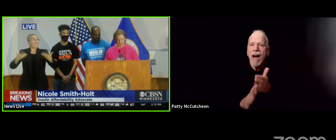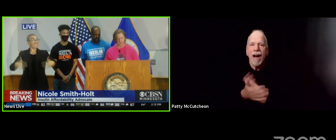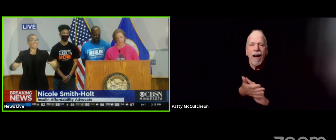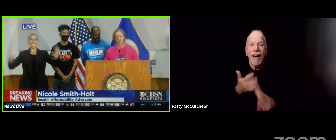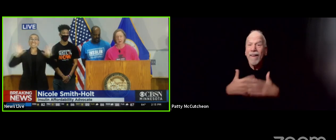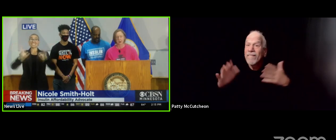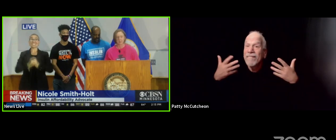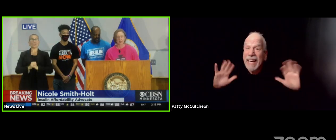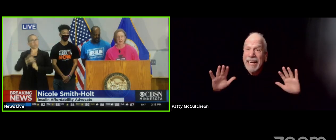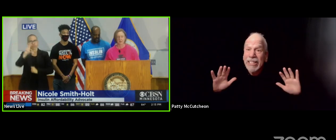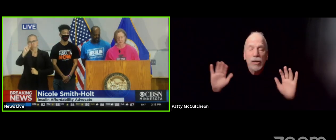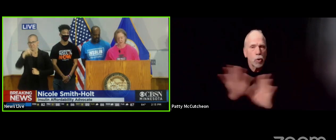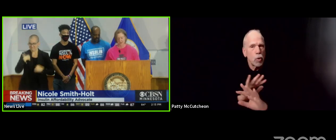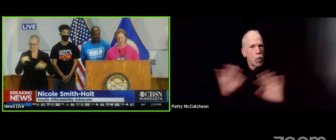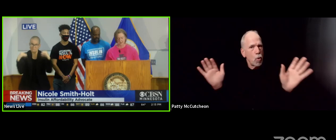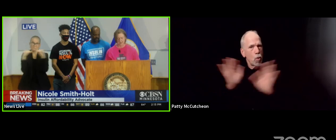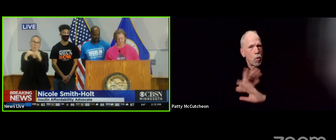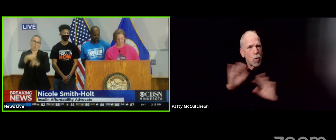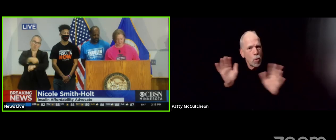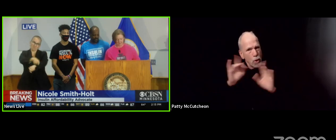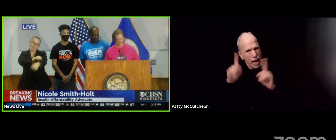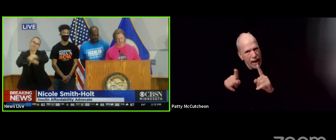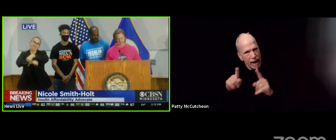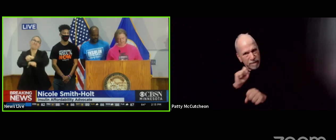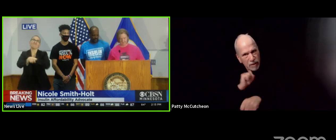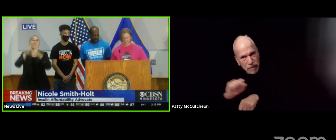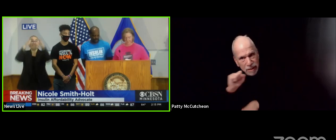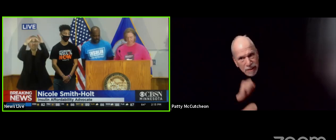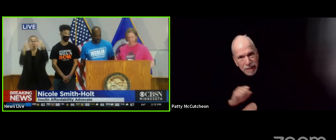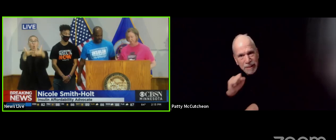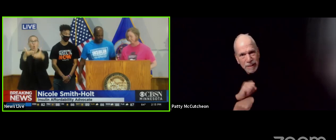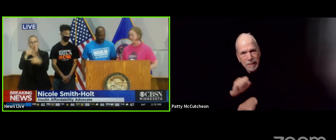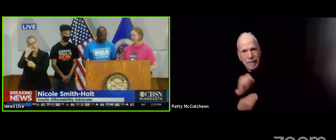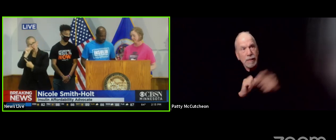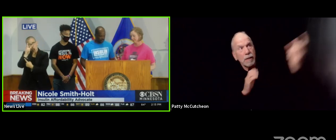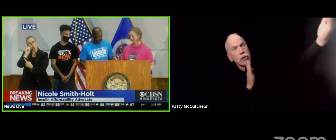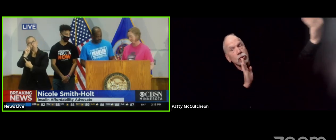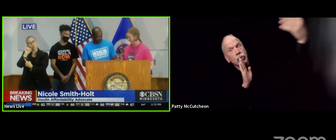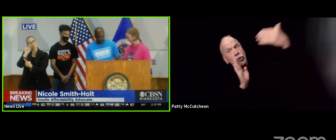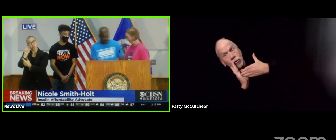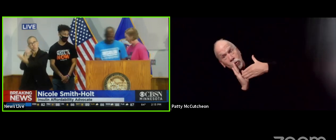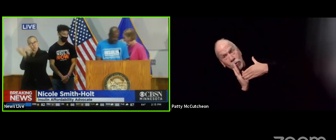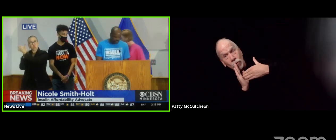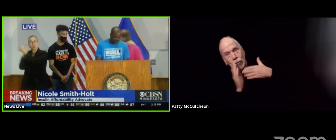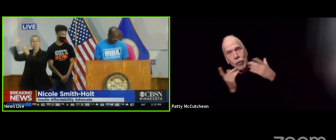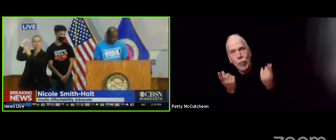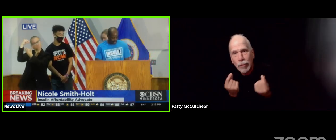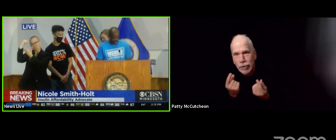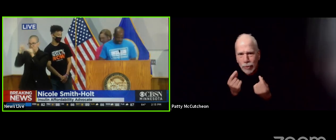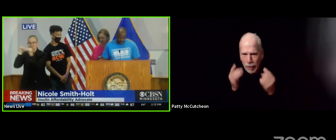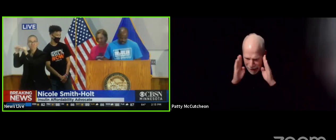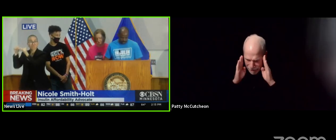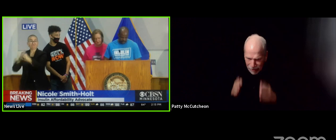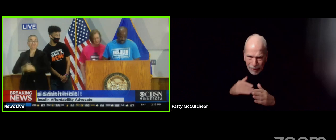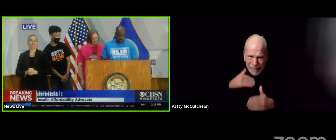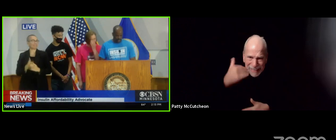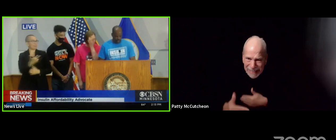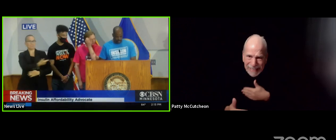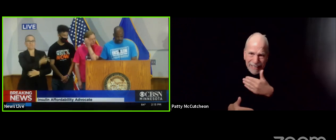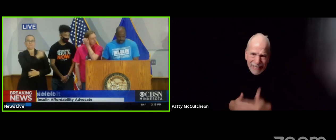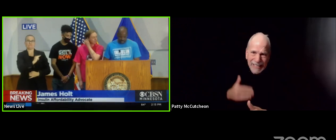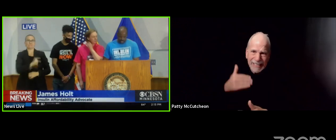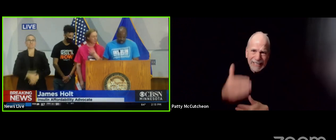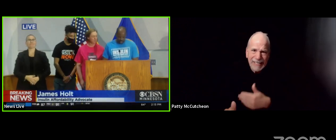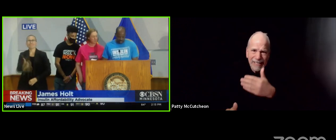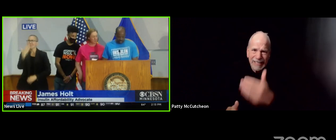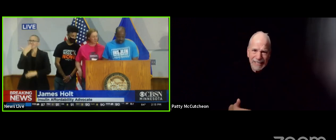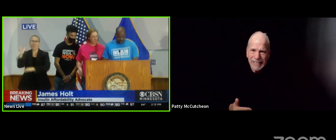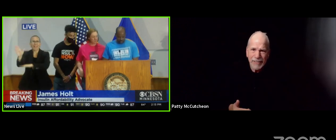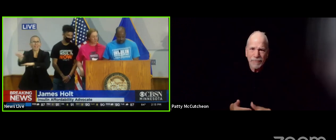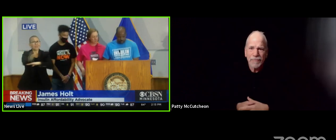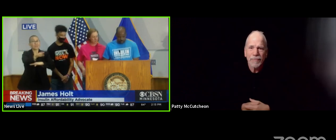ALTER OUR PATH TO SUCCESS. ≫ GOOD AFTERNOON. MY NAME IS JAMES HOLT,